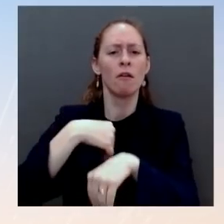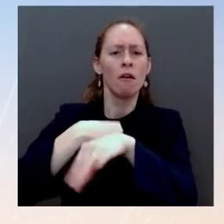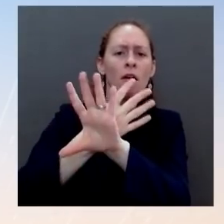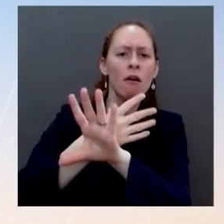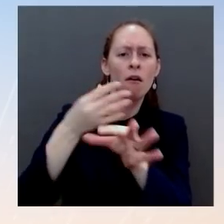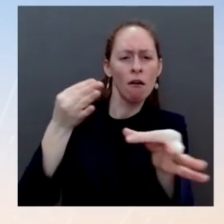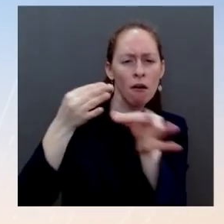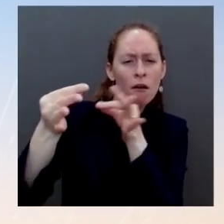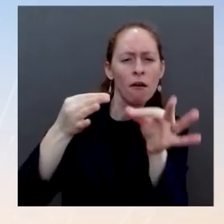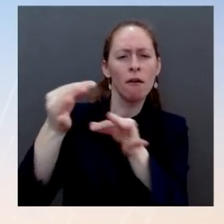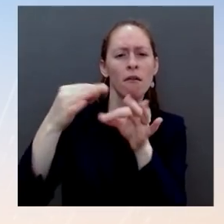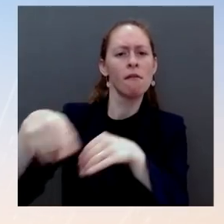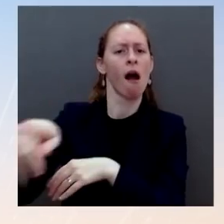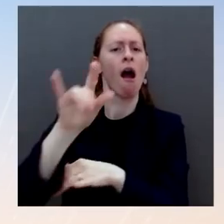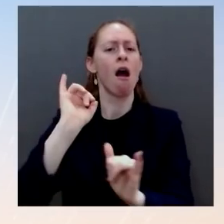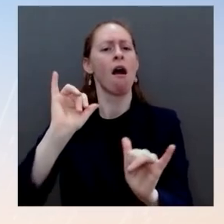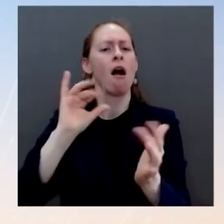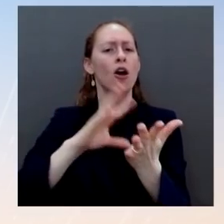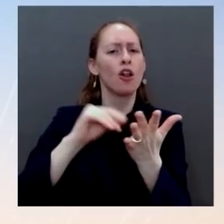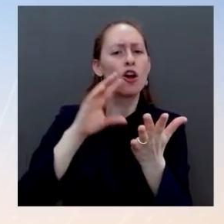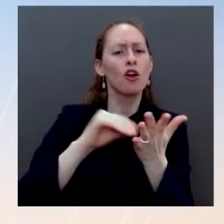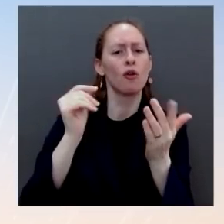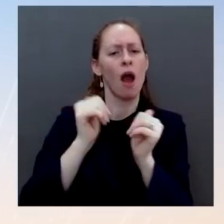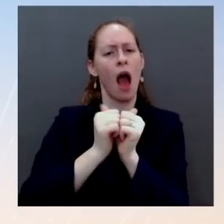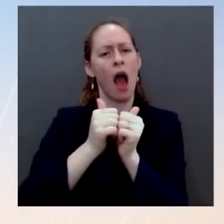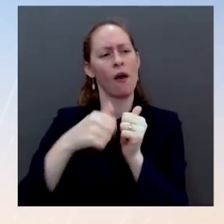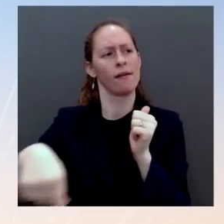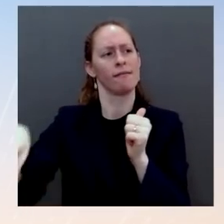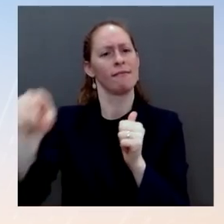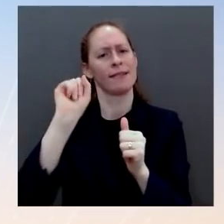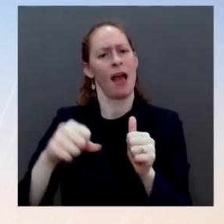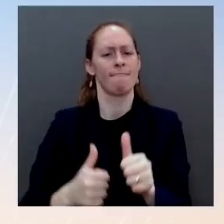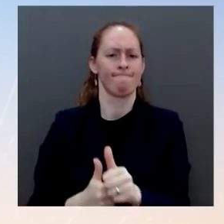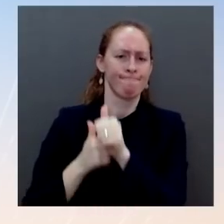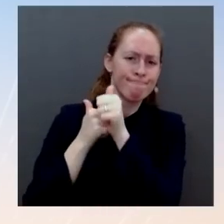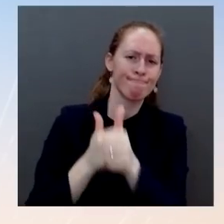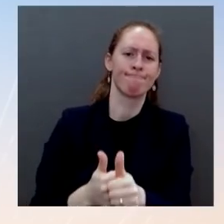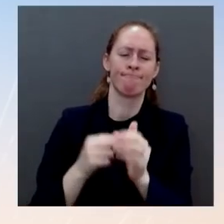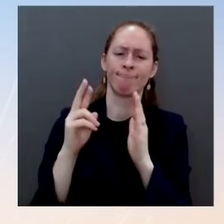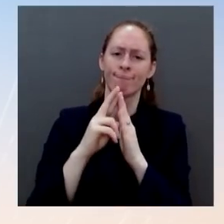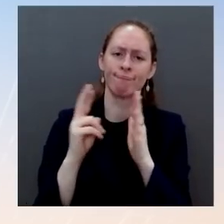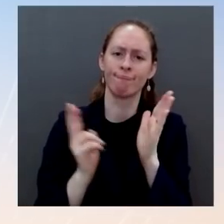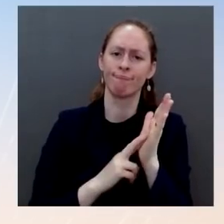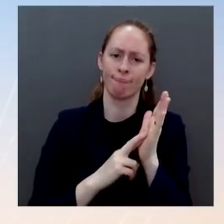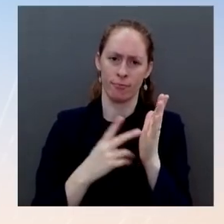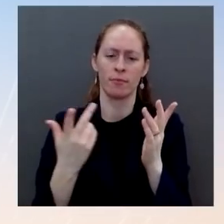has safe and healthy working environments, including the Postal Service. So, we will let OSHA speak to any response to the letter.